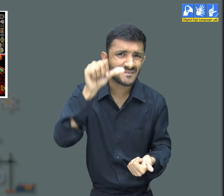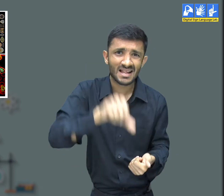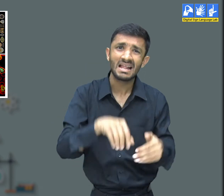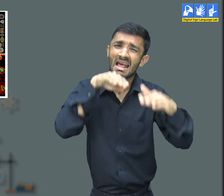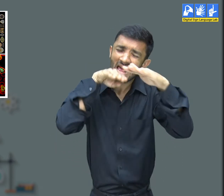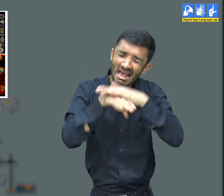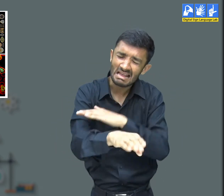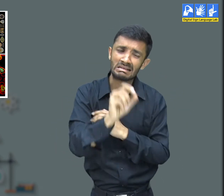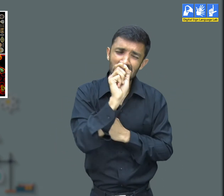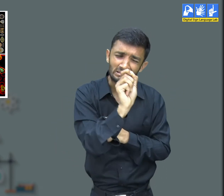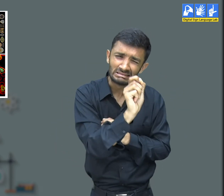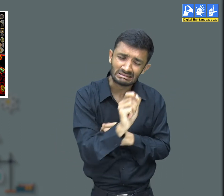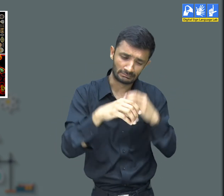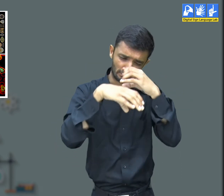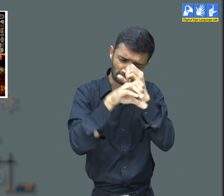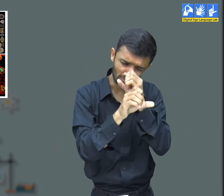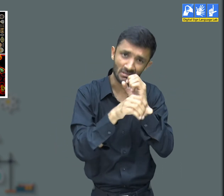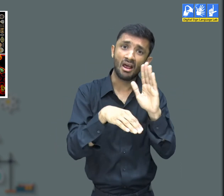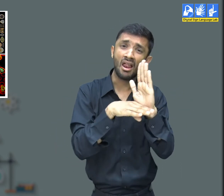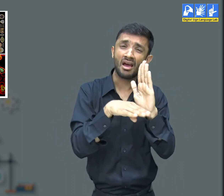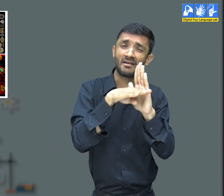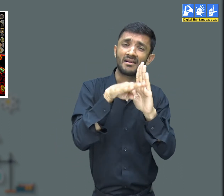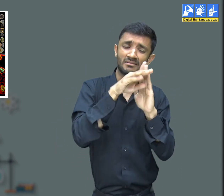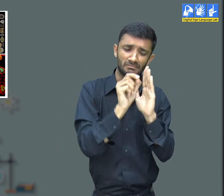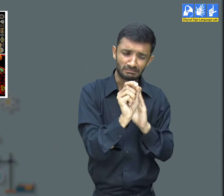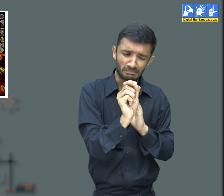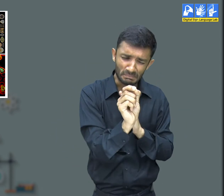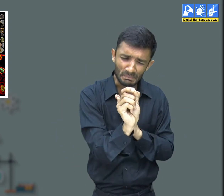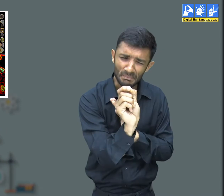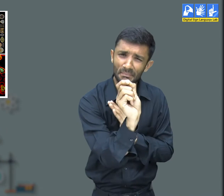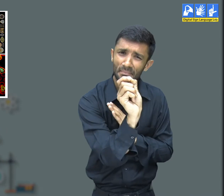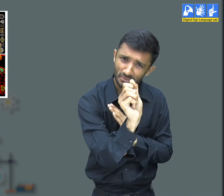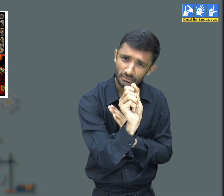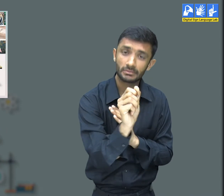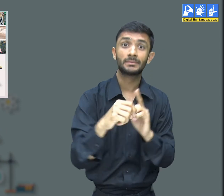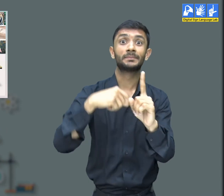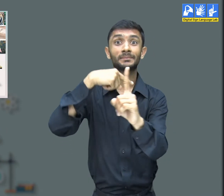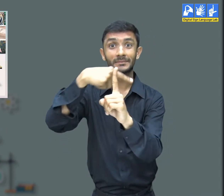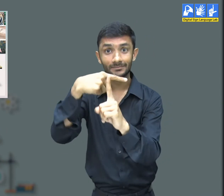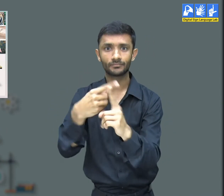The cells and micro-organisms that are too small to see and can only be seen under a microscope,